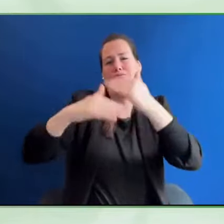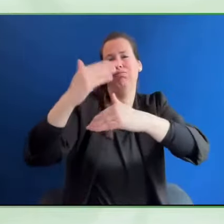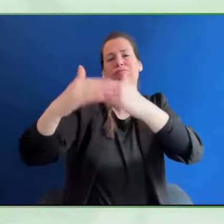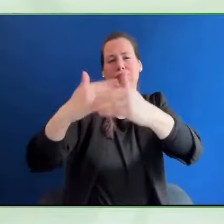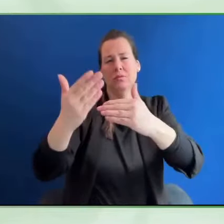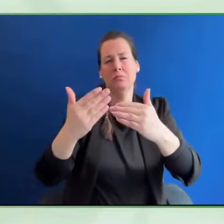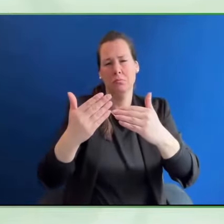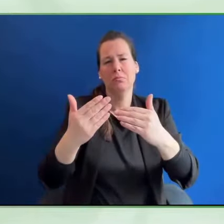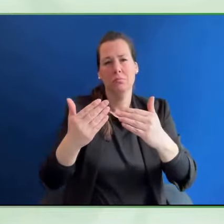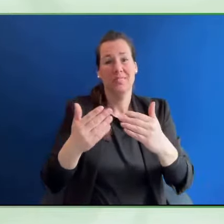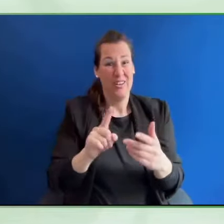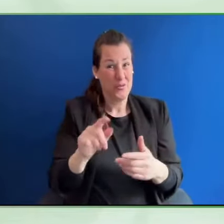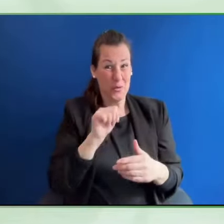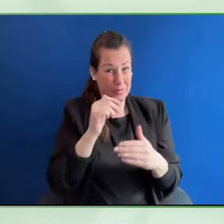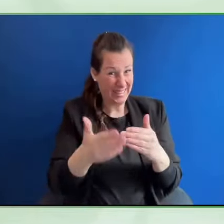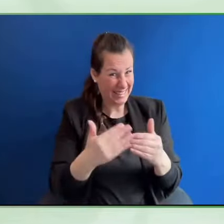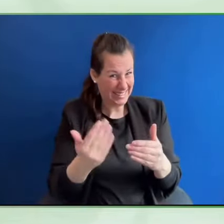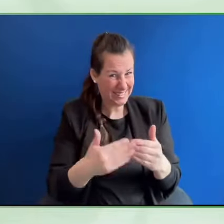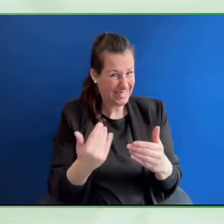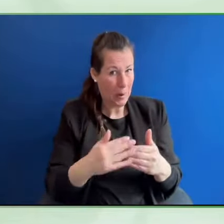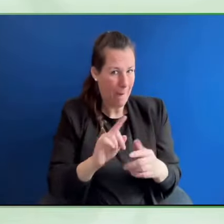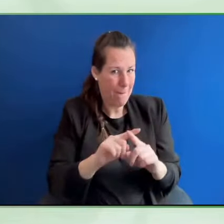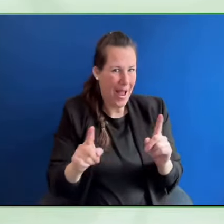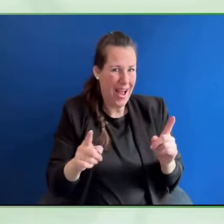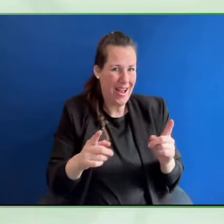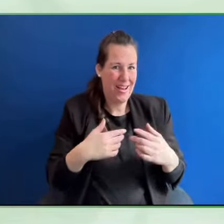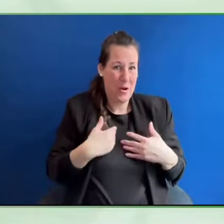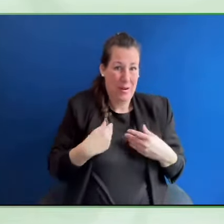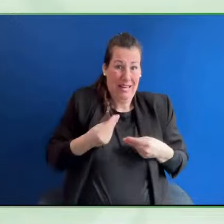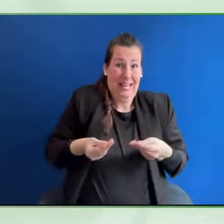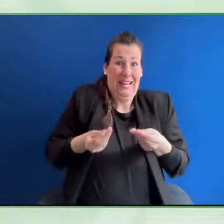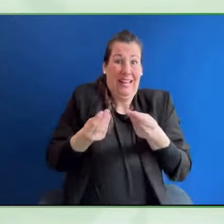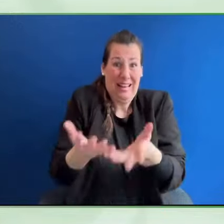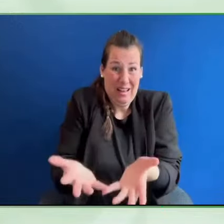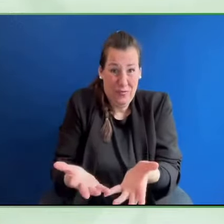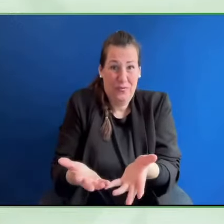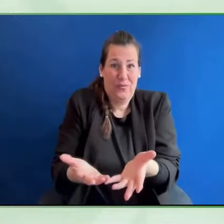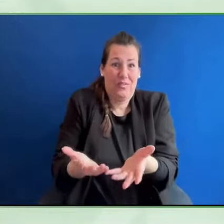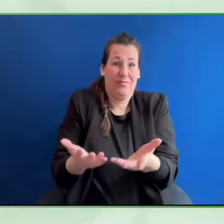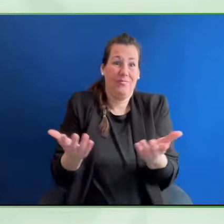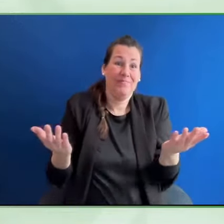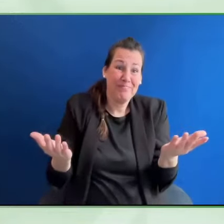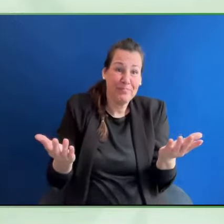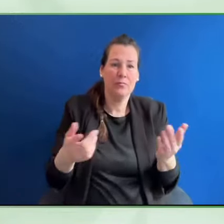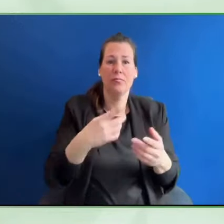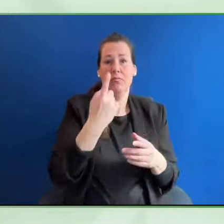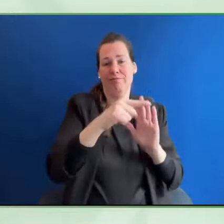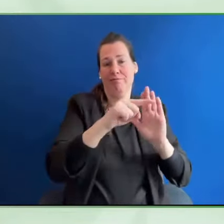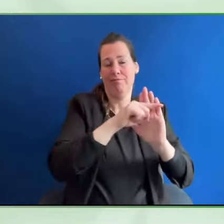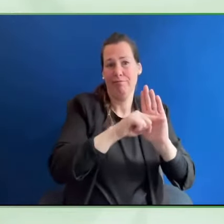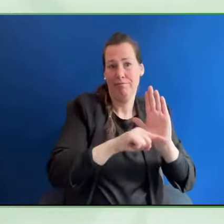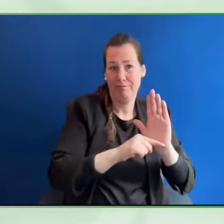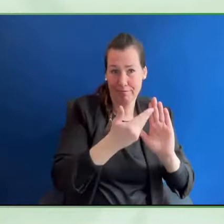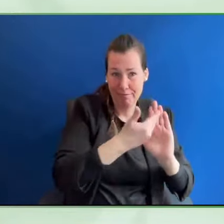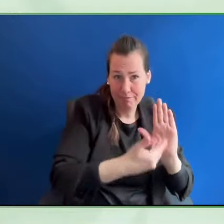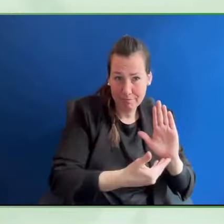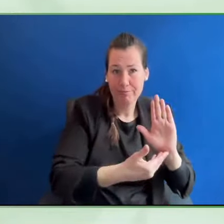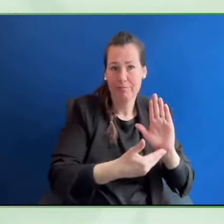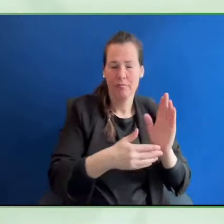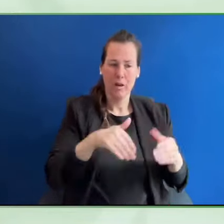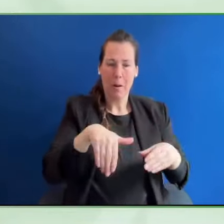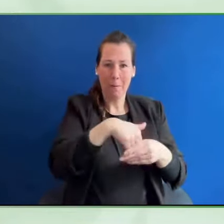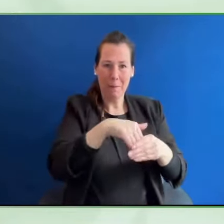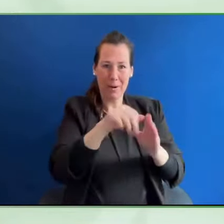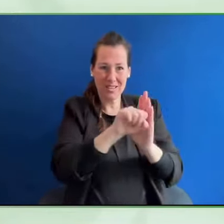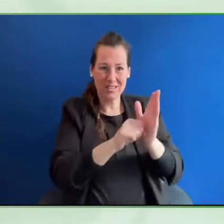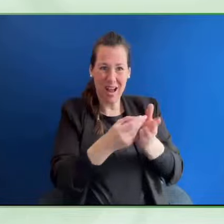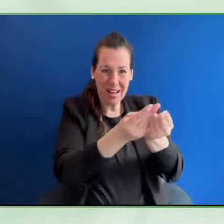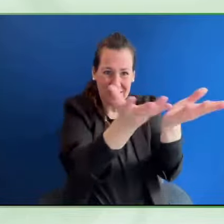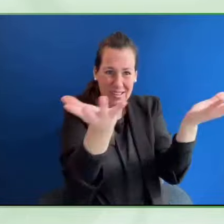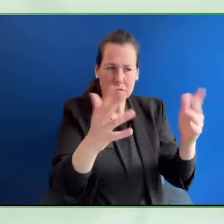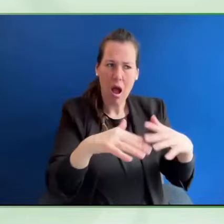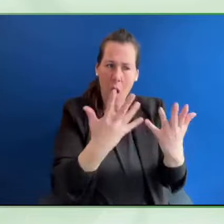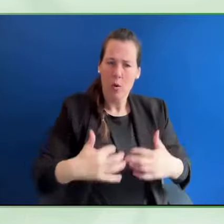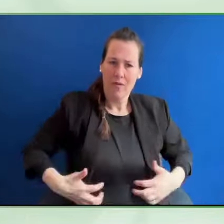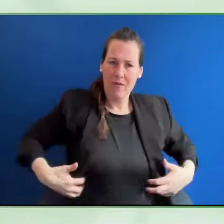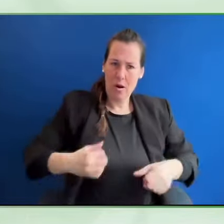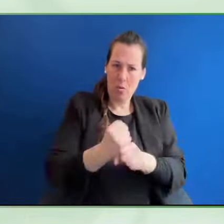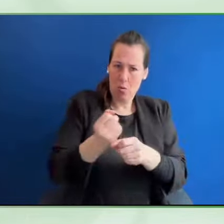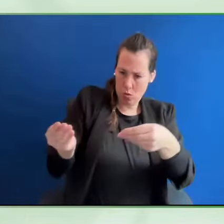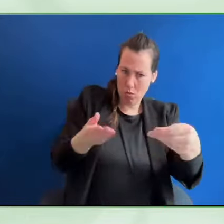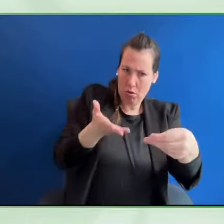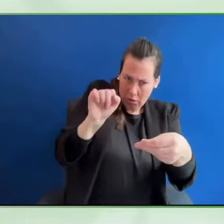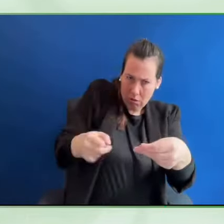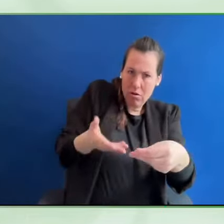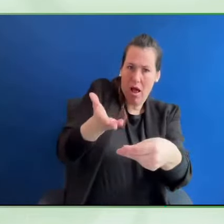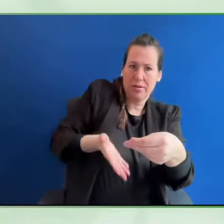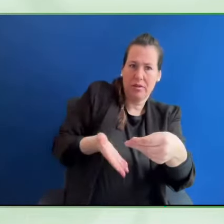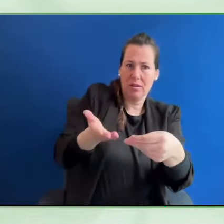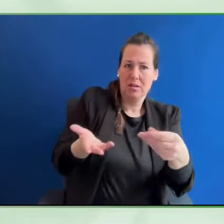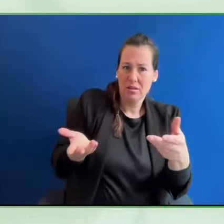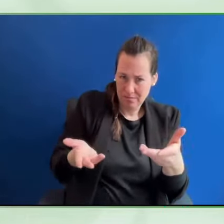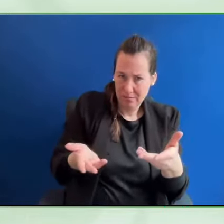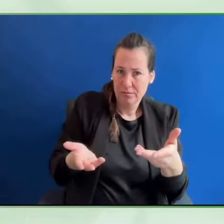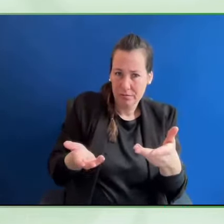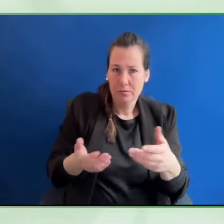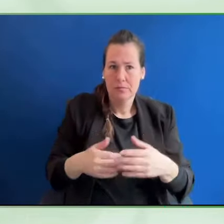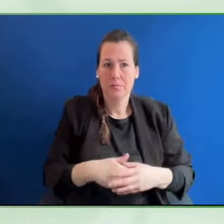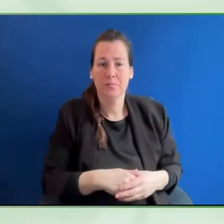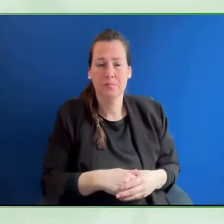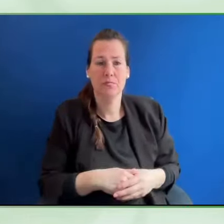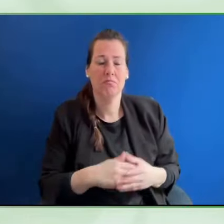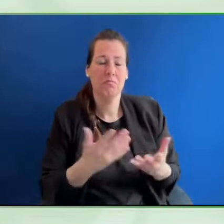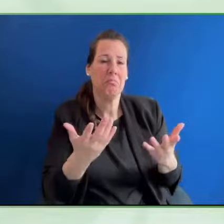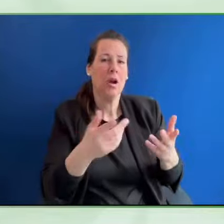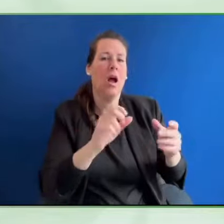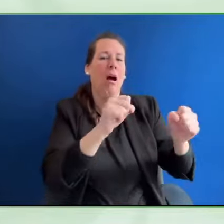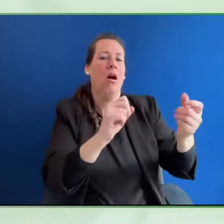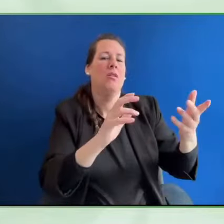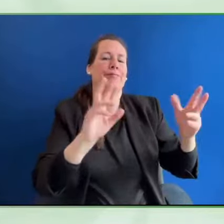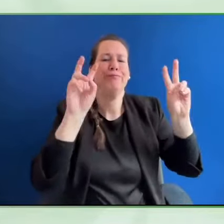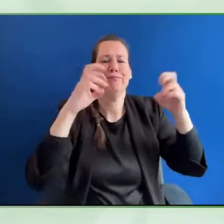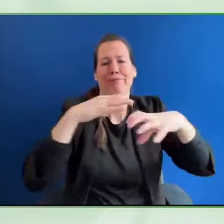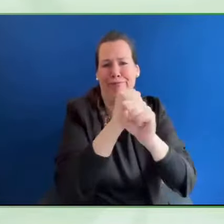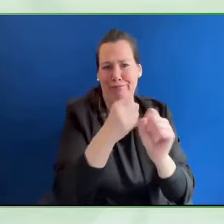We are early in the year, what is your outlook for the year, what you highlight?